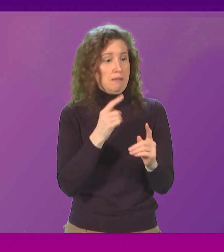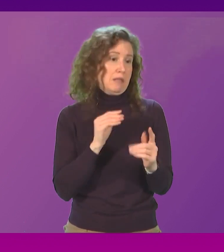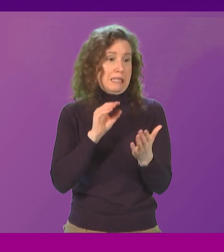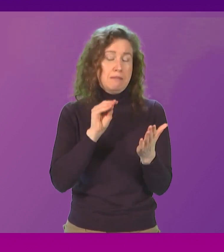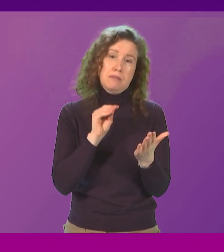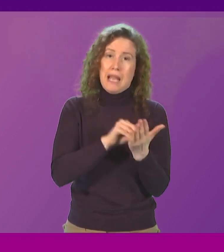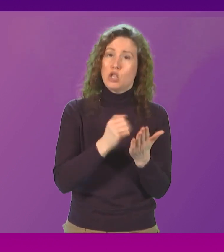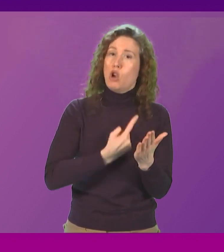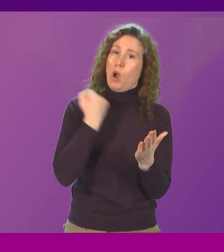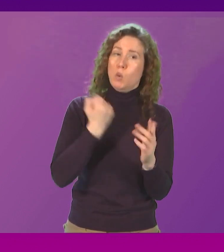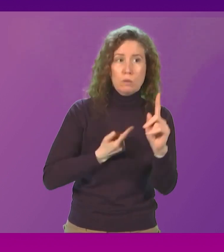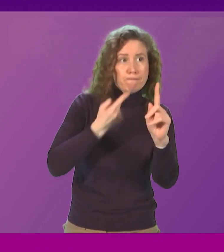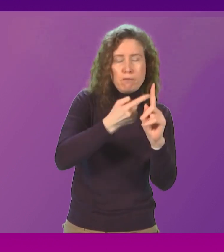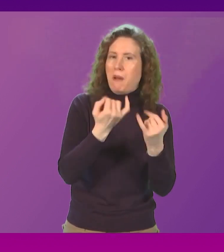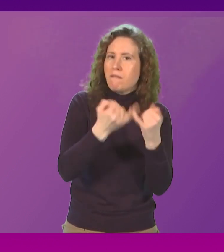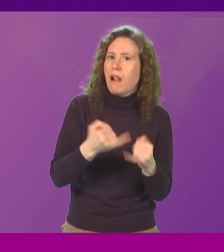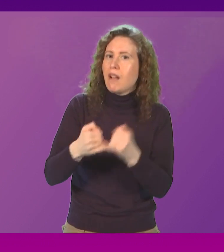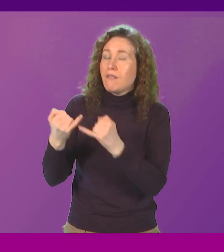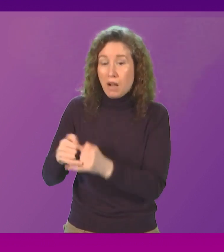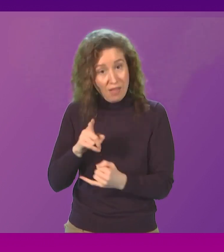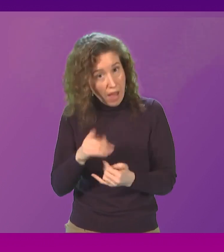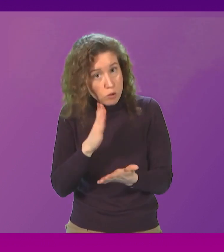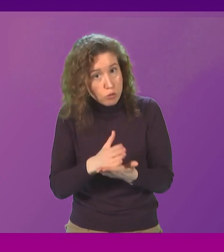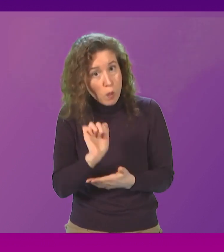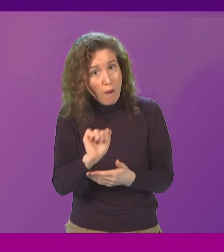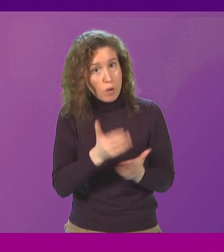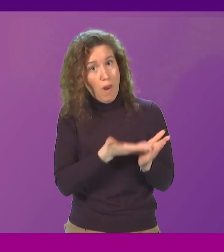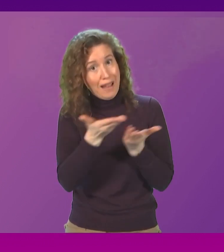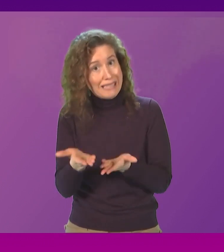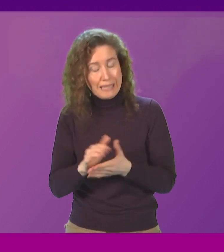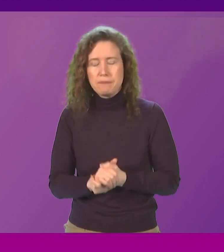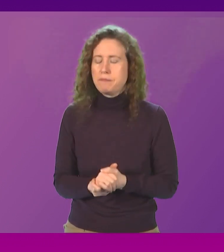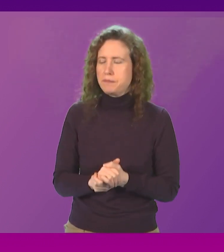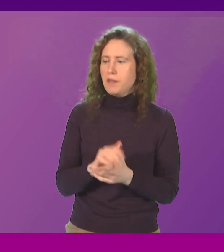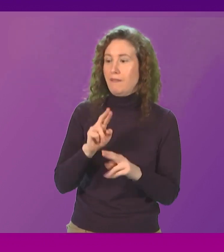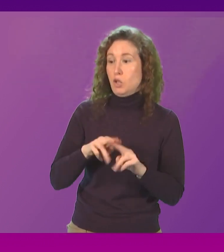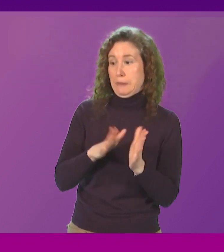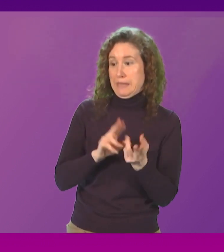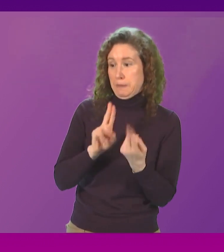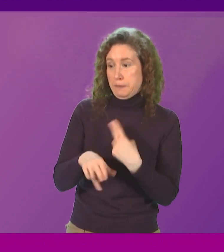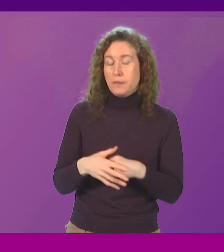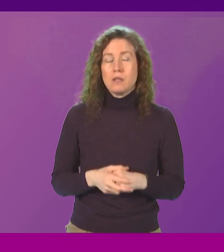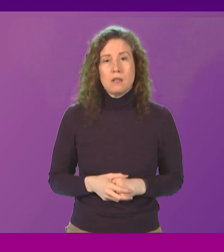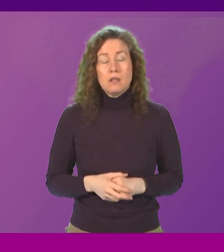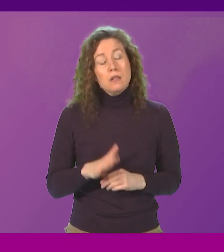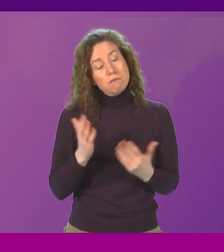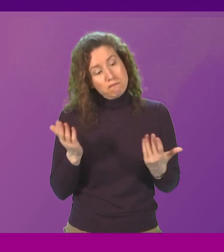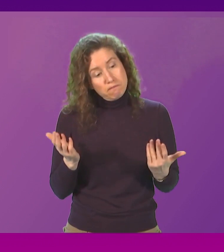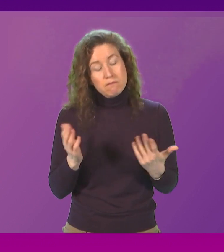First Minister, is that not the truth of your legacy?